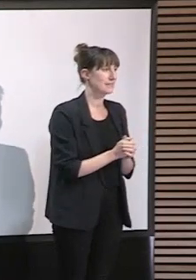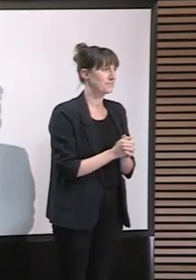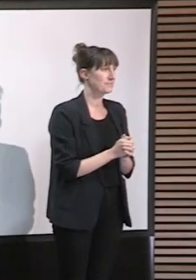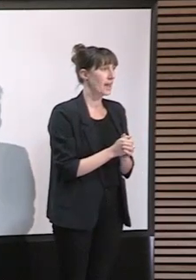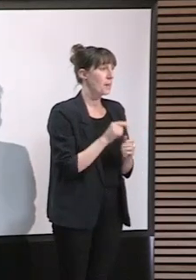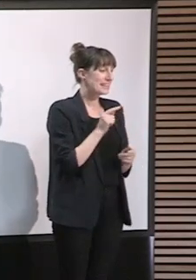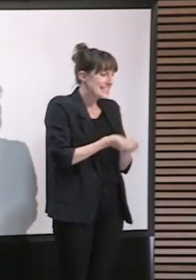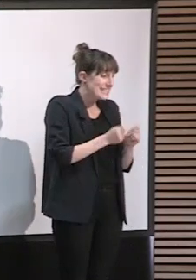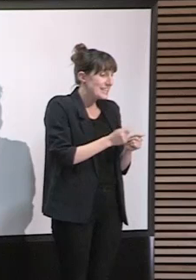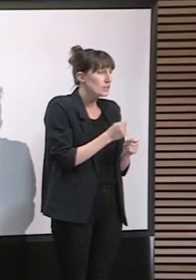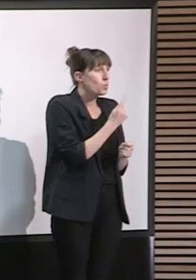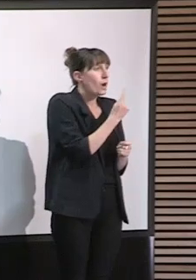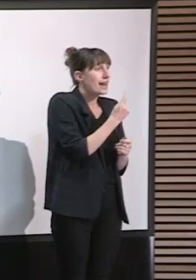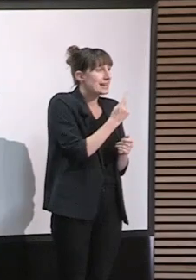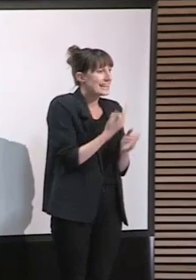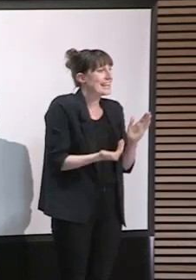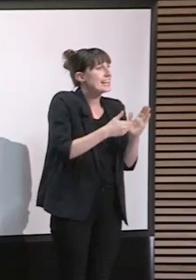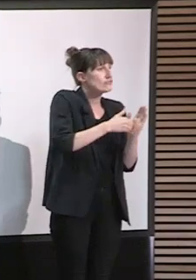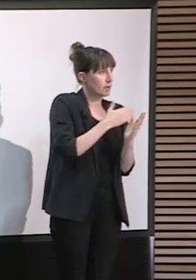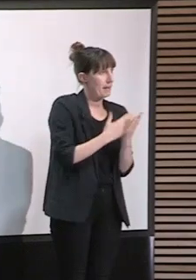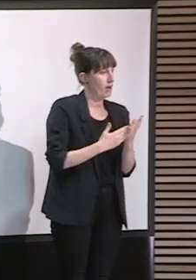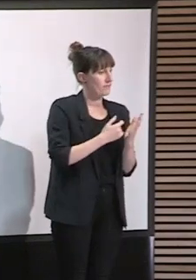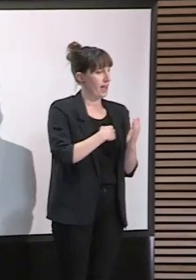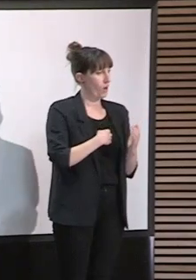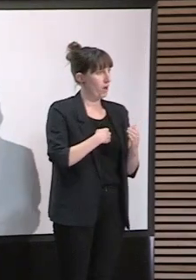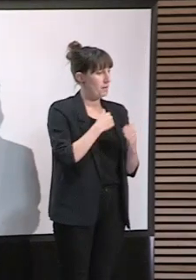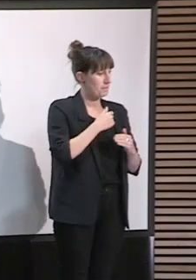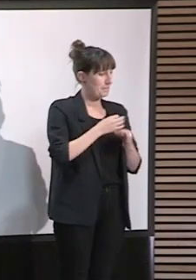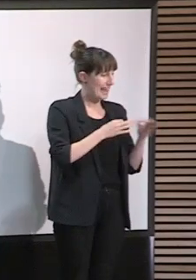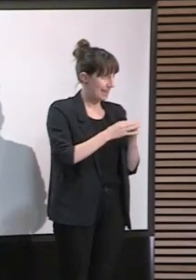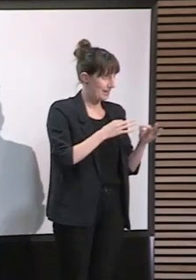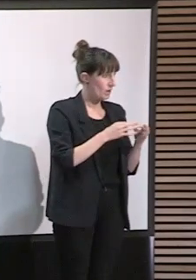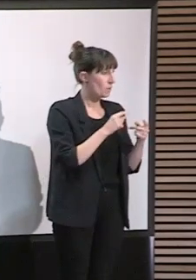complexity, and the final point I want to make here this